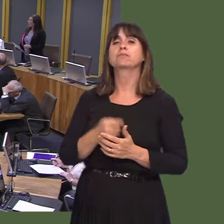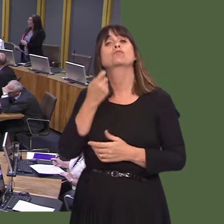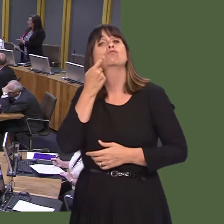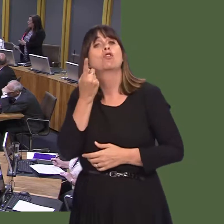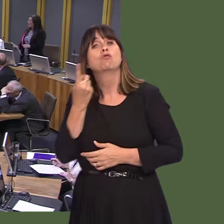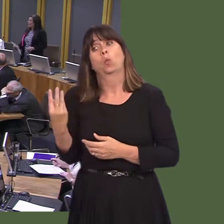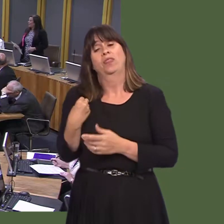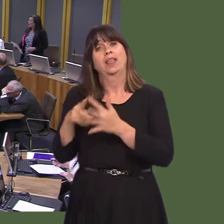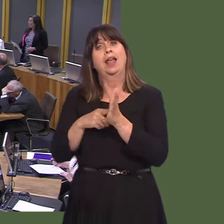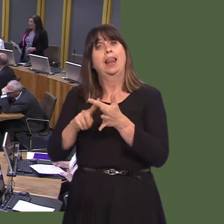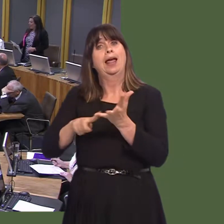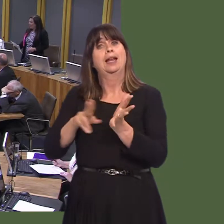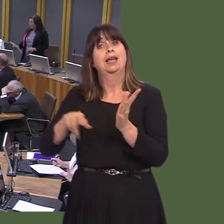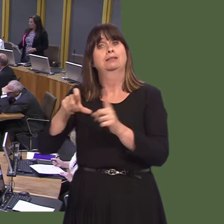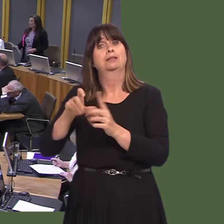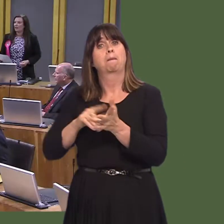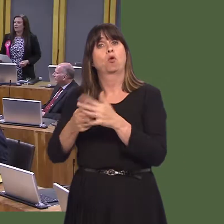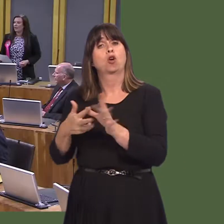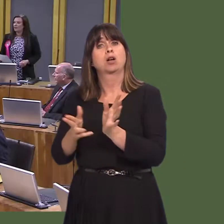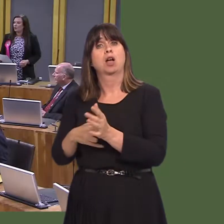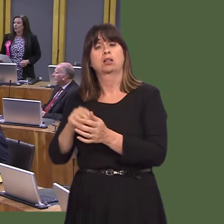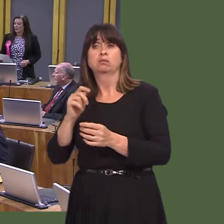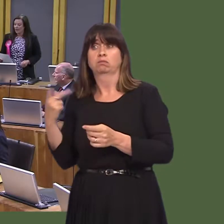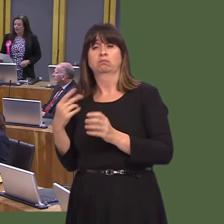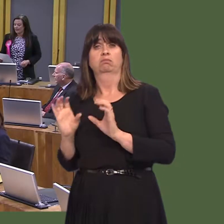Tomorrow, with my colleague Eluned Morgan, I am co-sponsoring an event to raise awareness